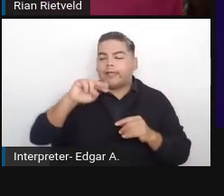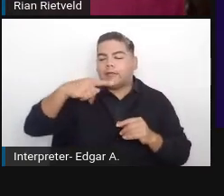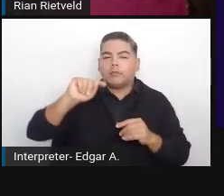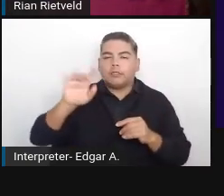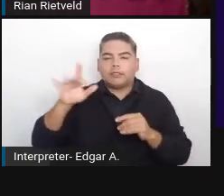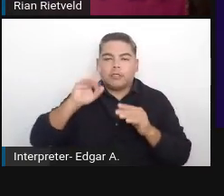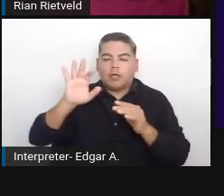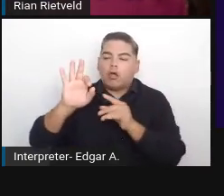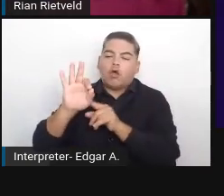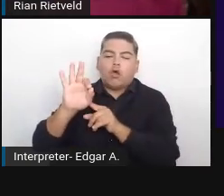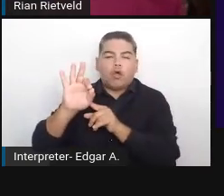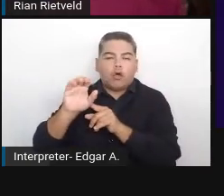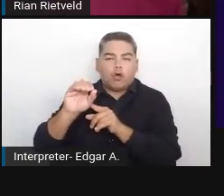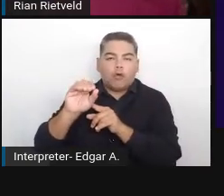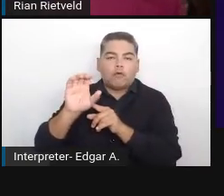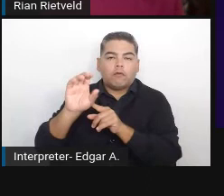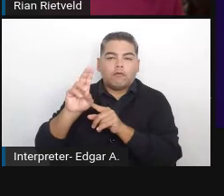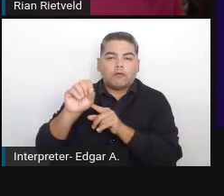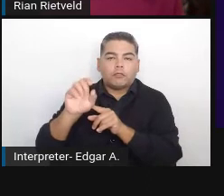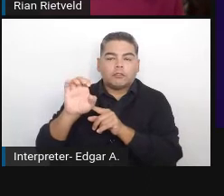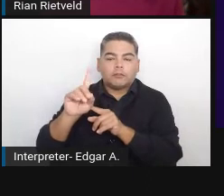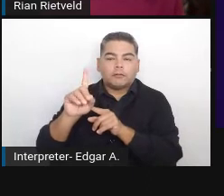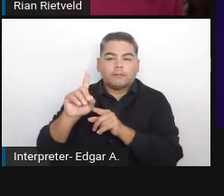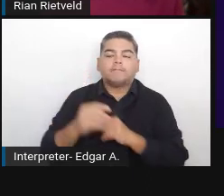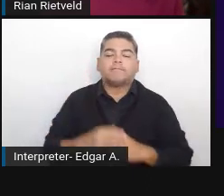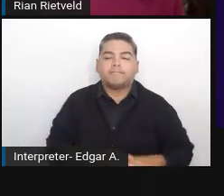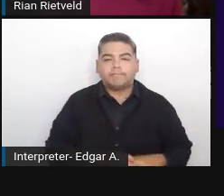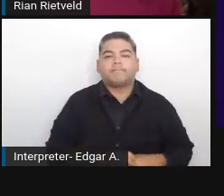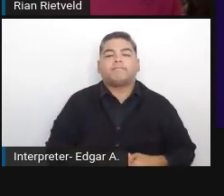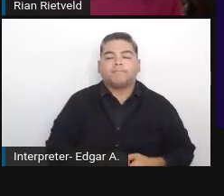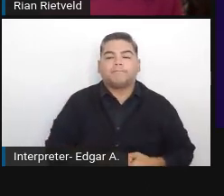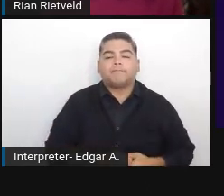Last topic, form validation. That's super important.